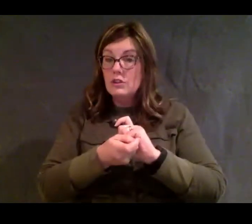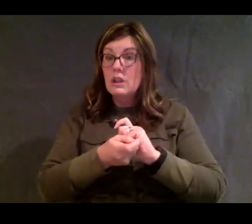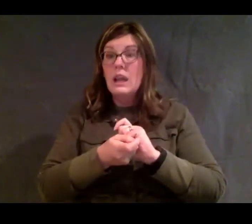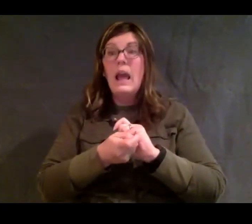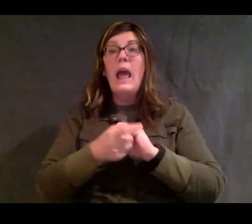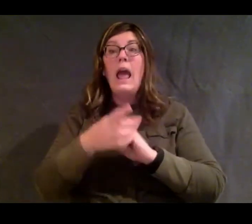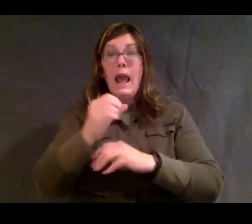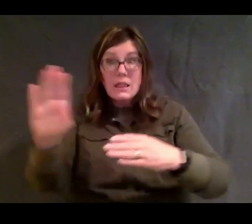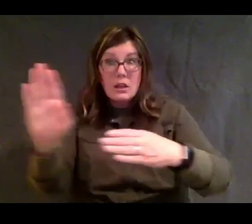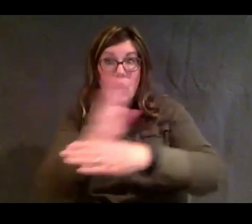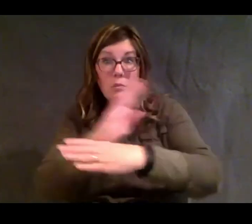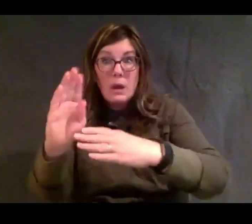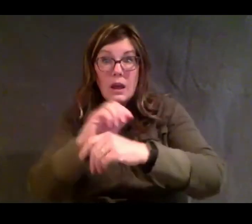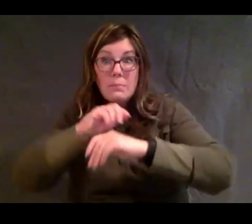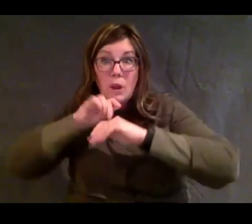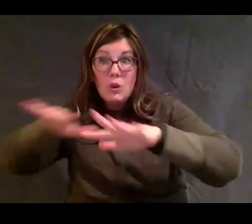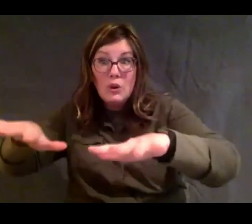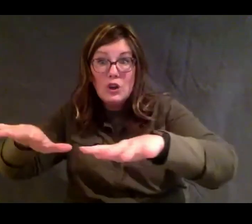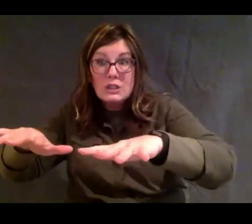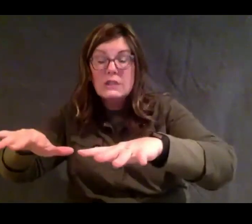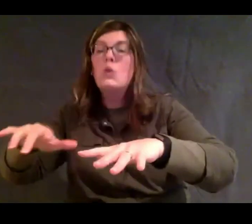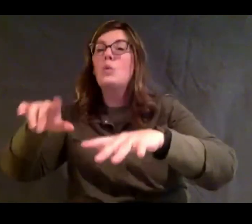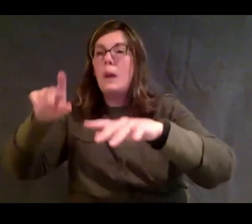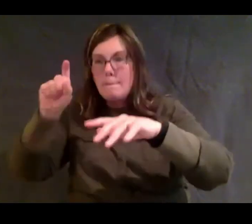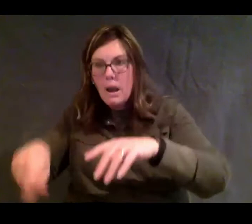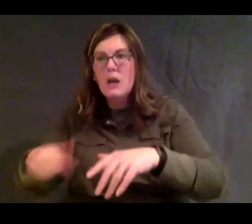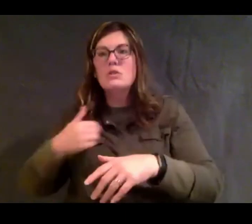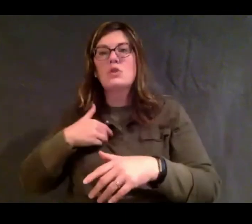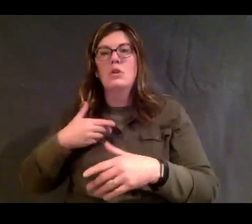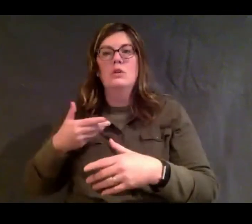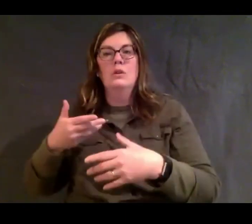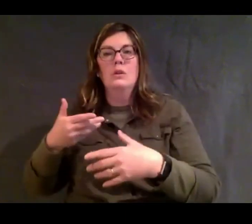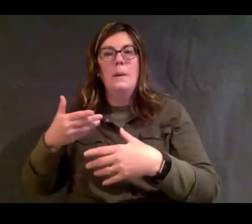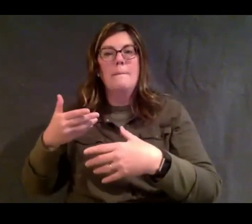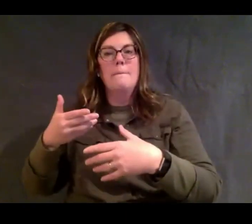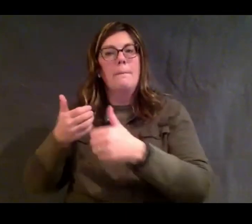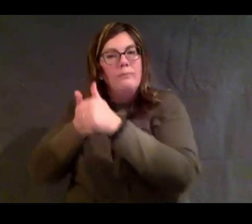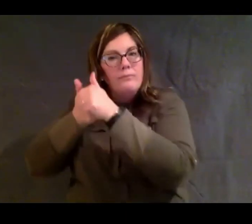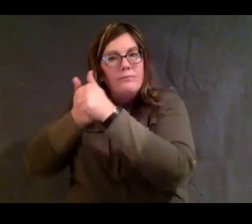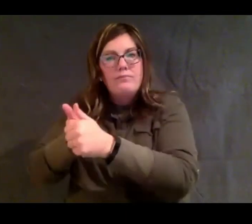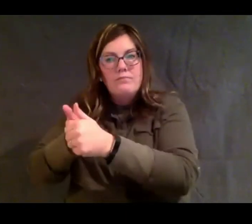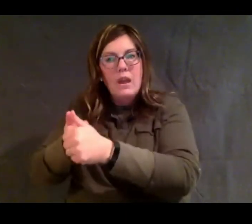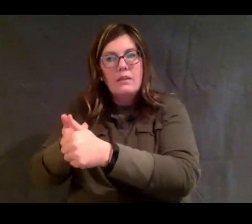accountable we can't just talk about not using straws we've got to talk about the manufacturing